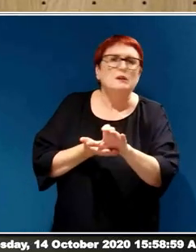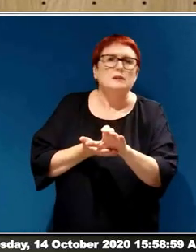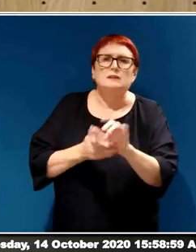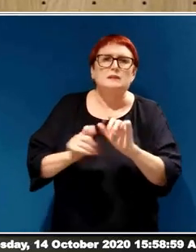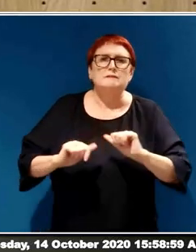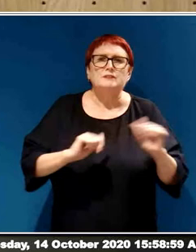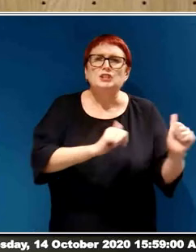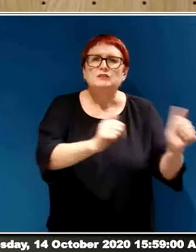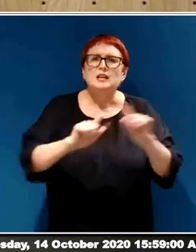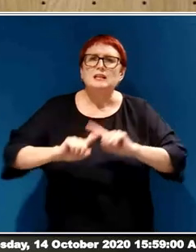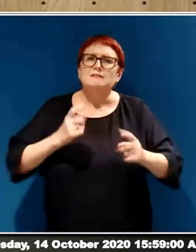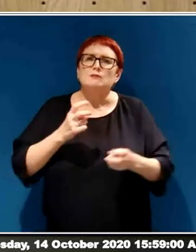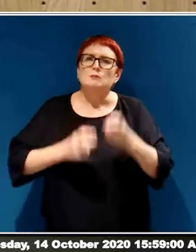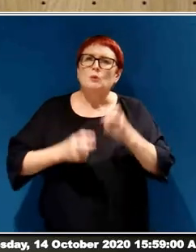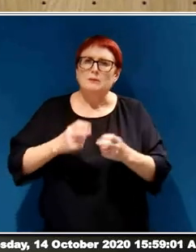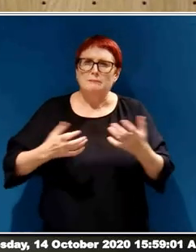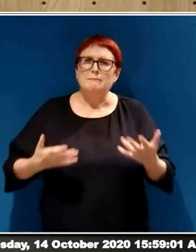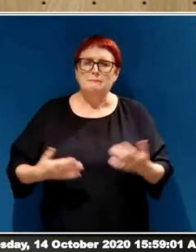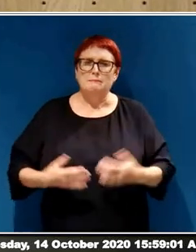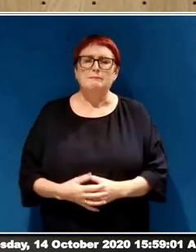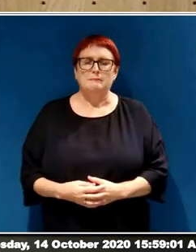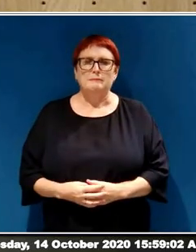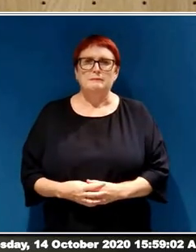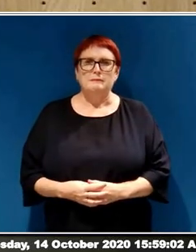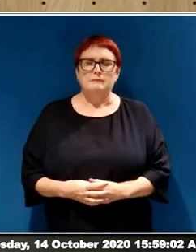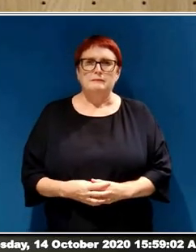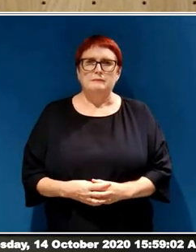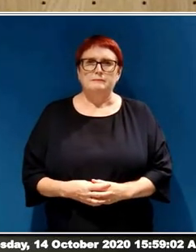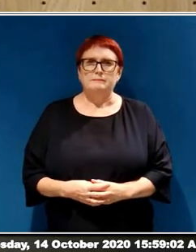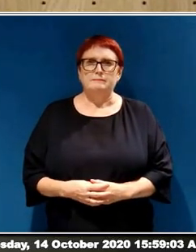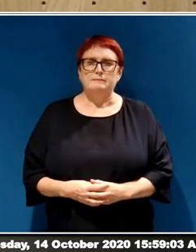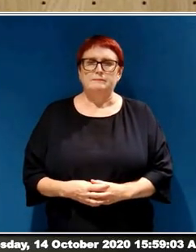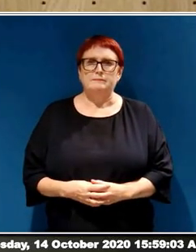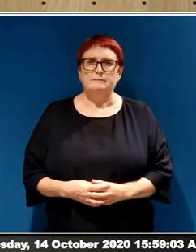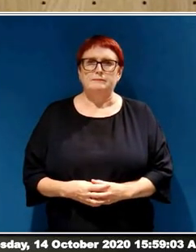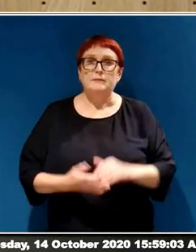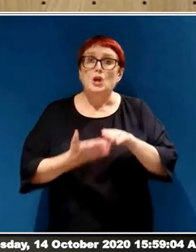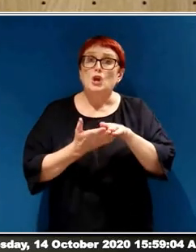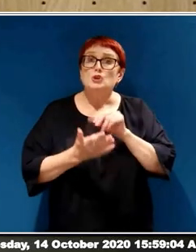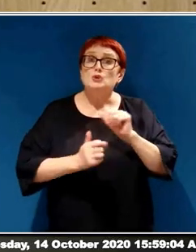And so the behaviour of students in schools sometimes grabs the attention of